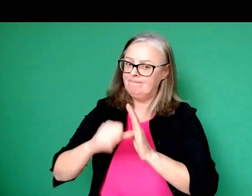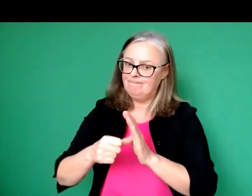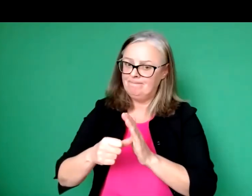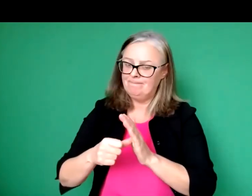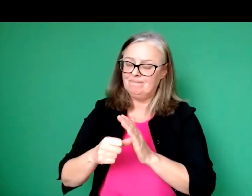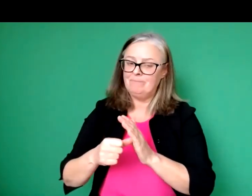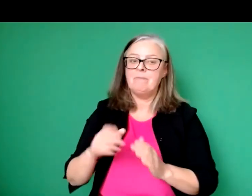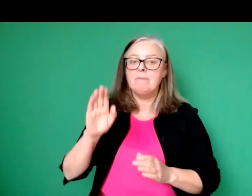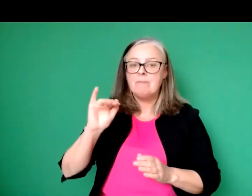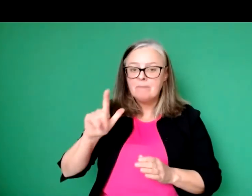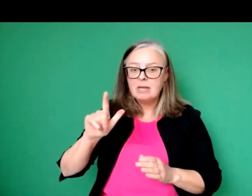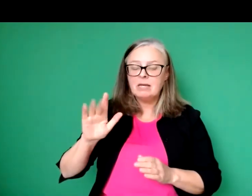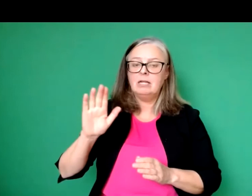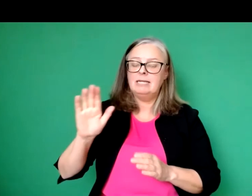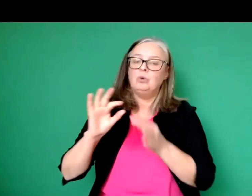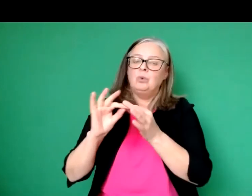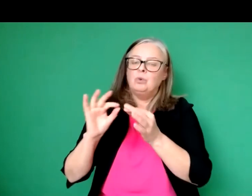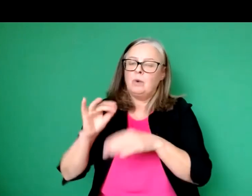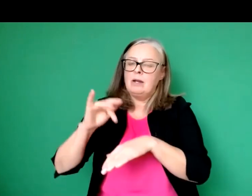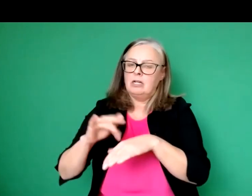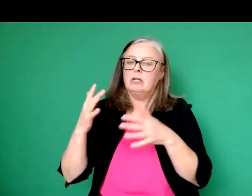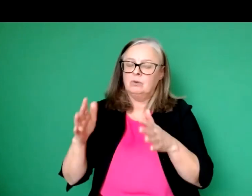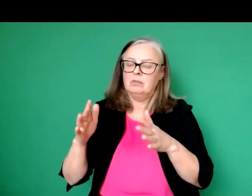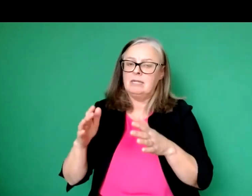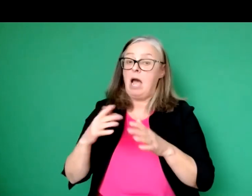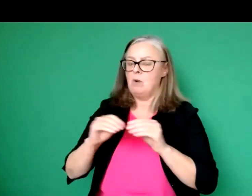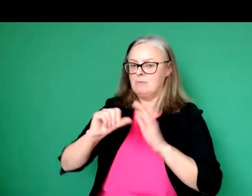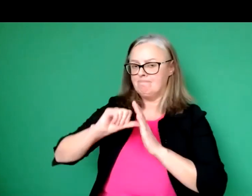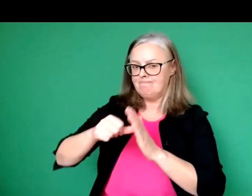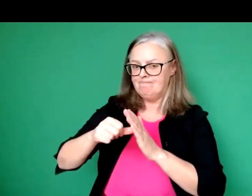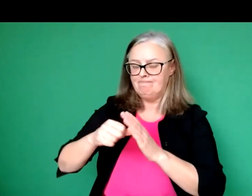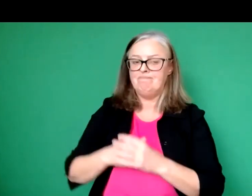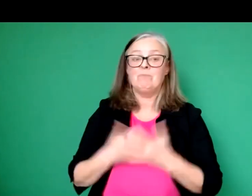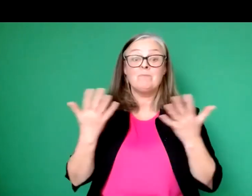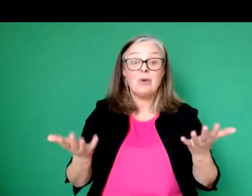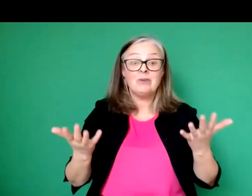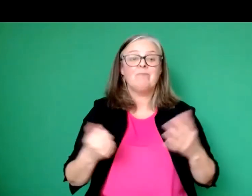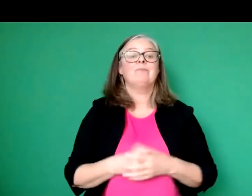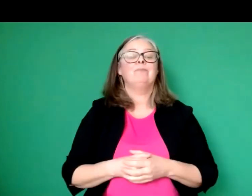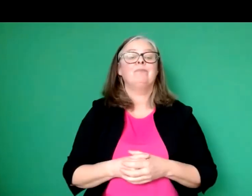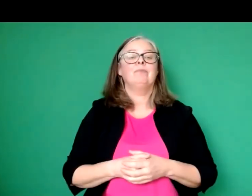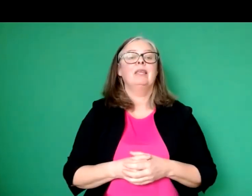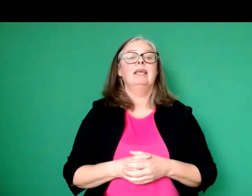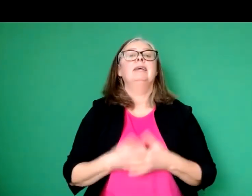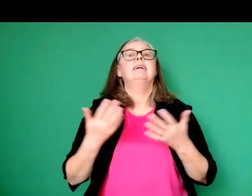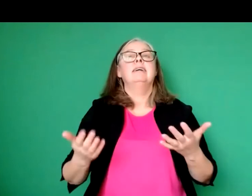um alluded to but i really want to underscore it um and that is uh there you know thankfully there